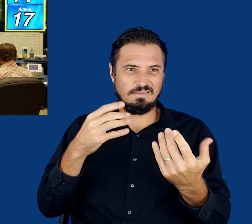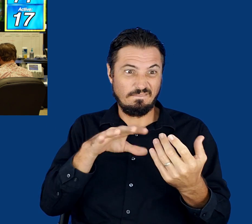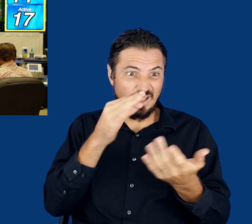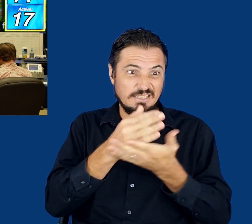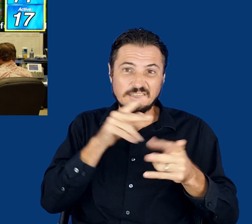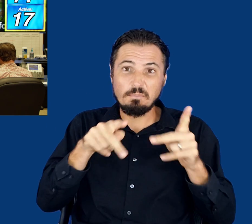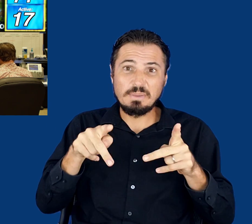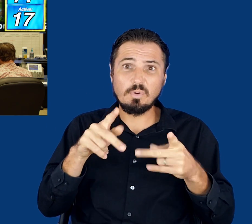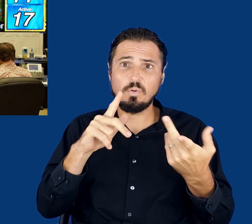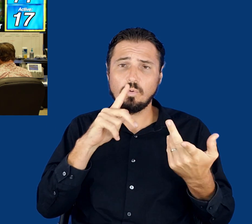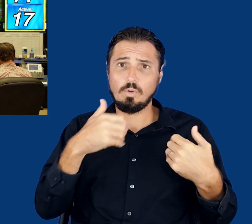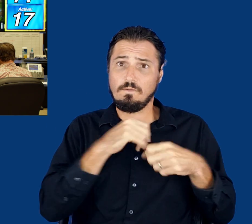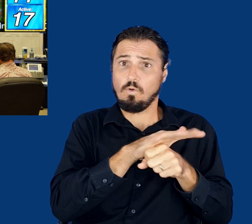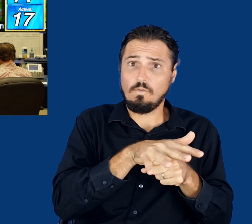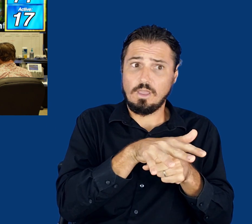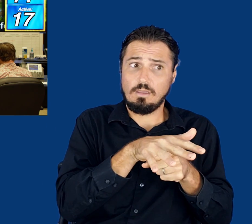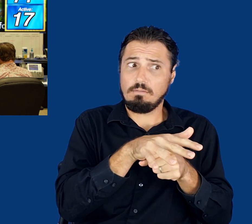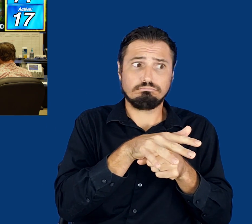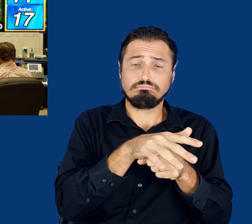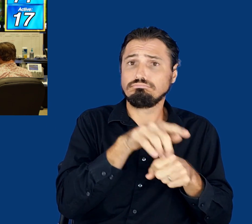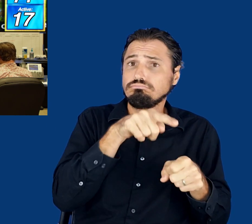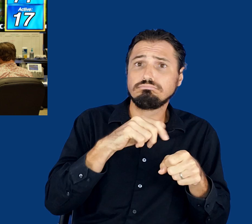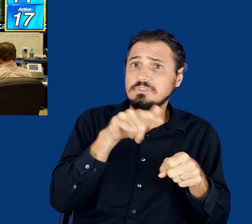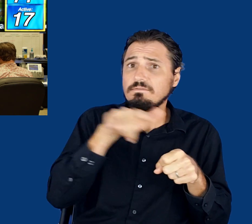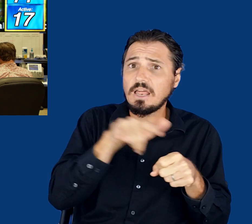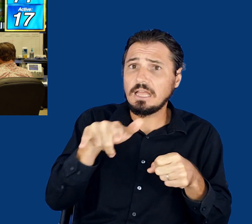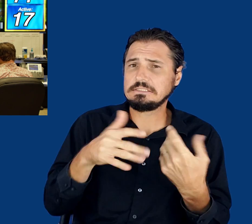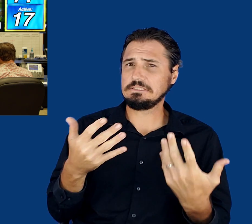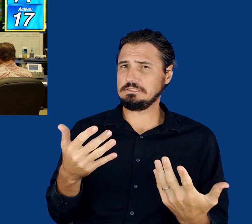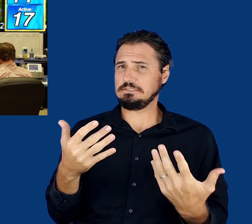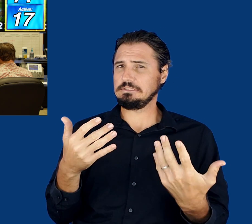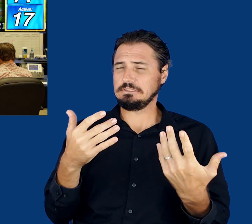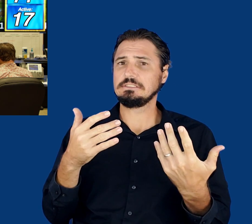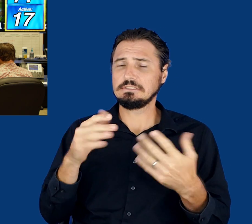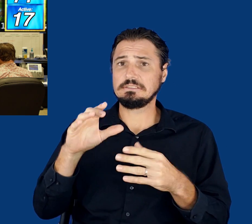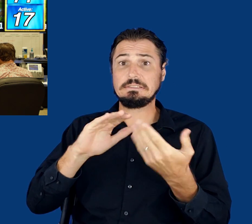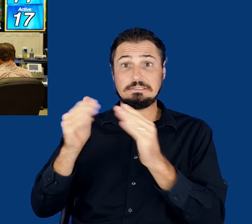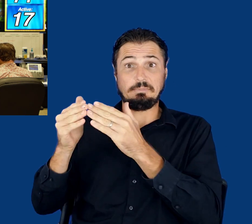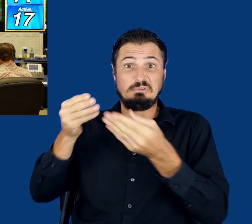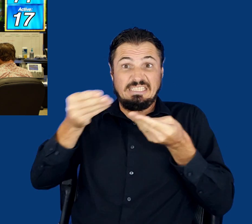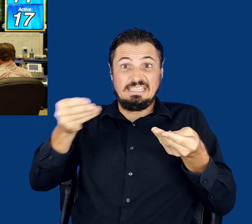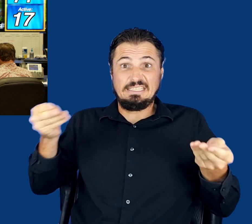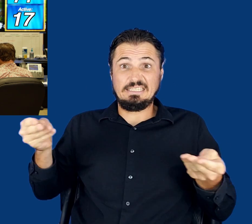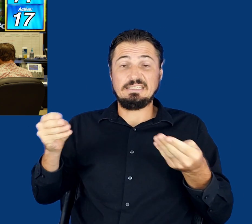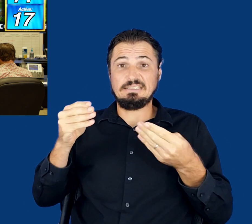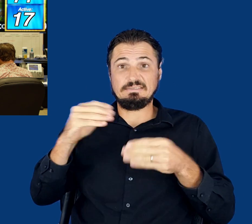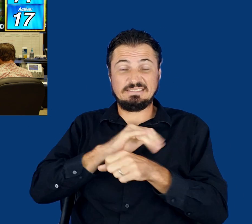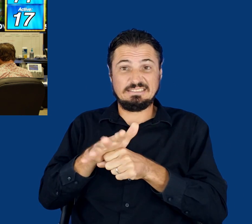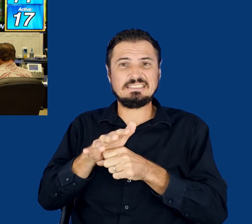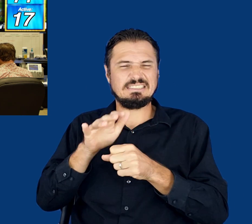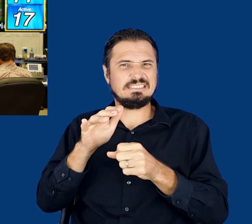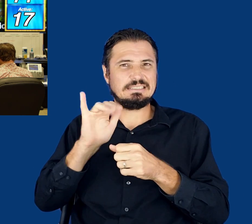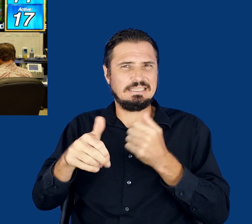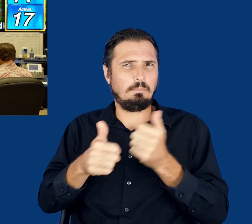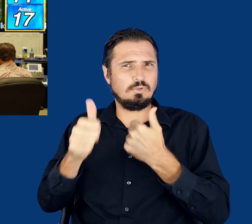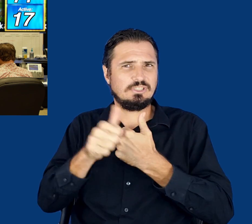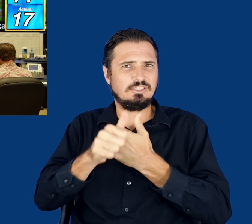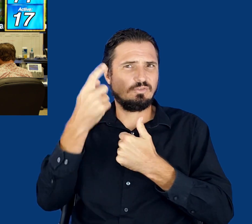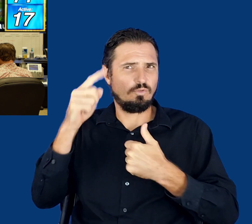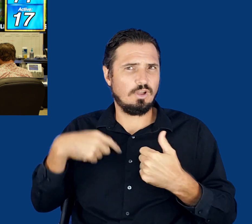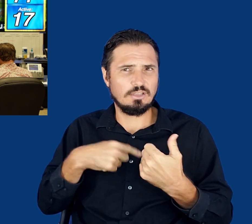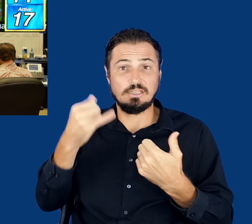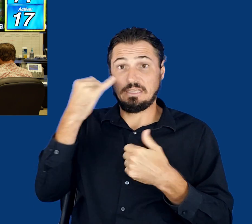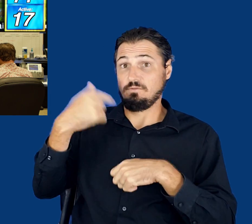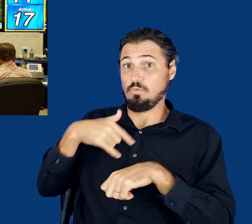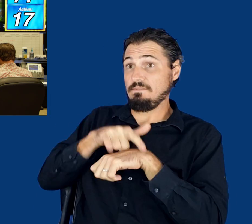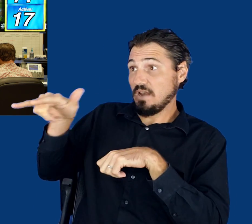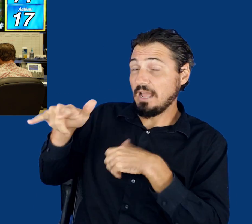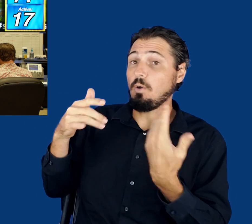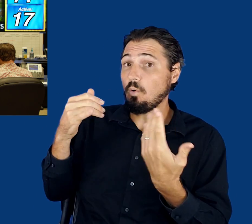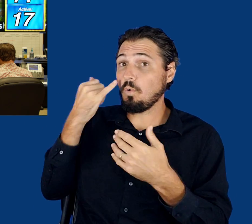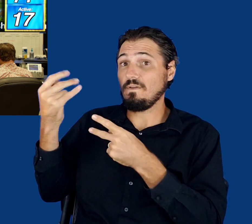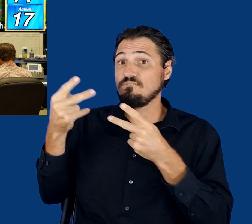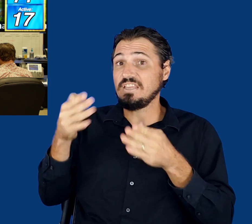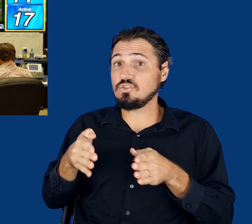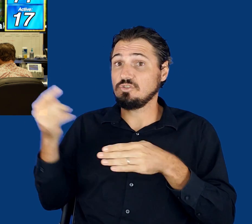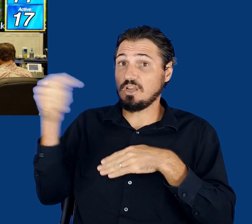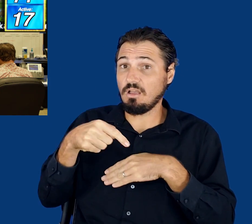indirectly to travel. Community spread is the biggest risk that travel poses—when we travel, or when visitors come to our island, disease is introduced here. Once introduced, it behaves as it